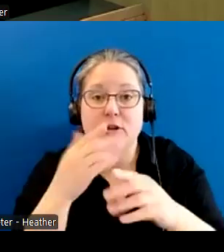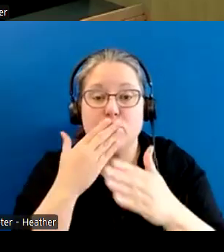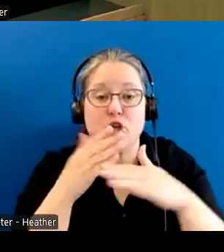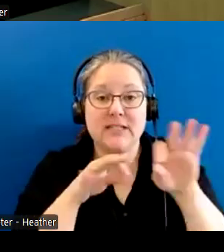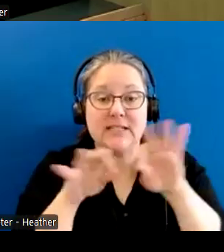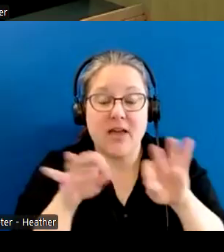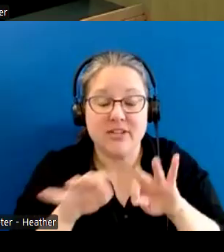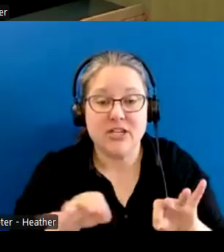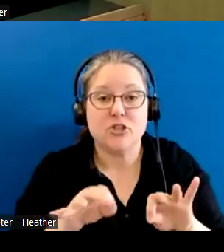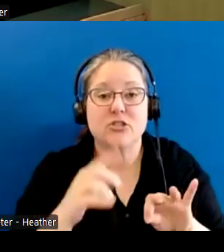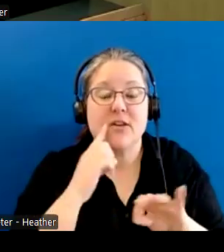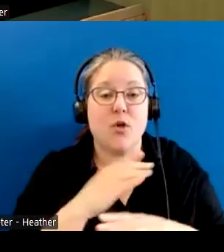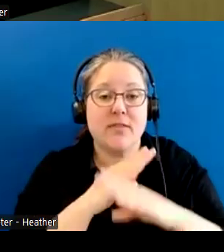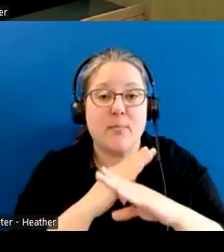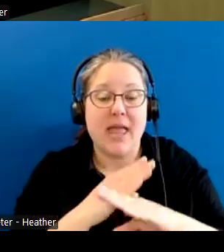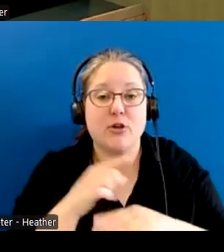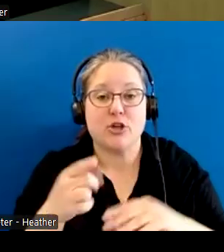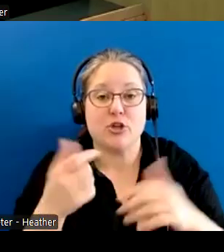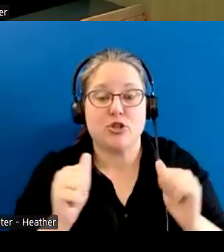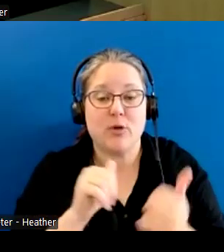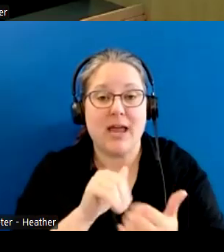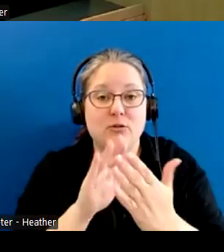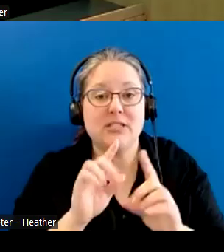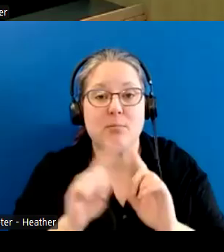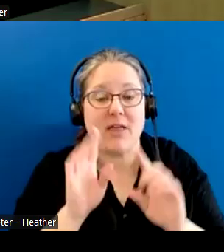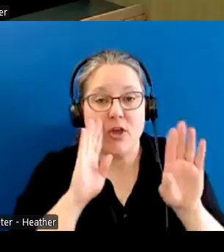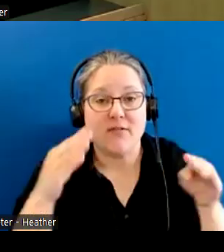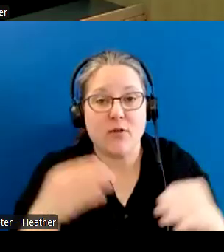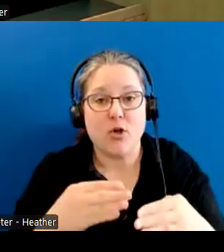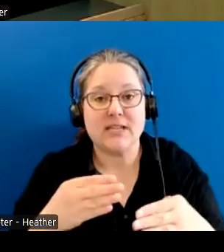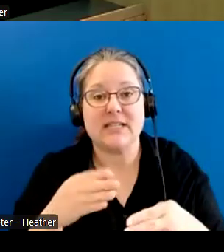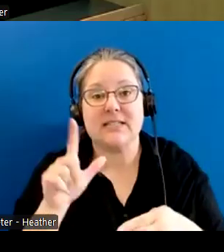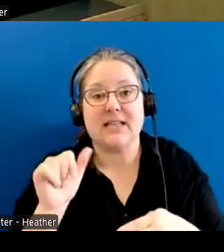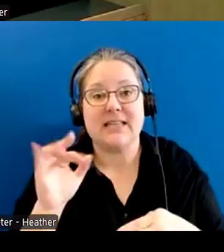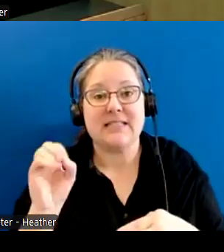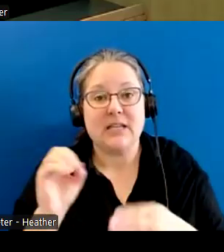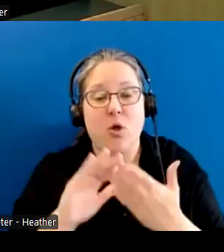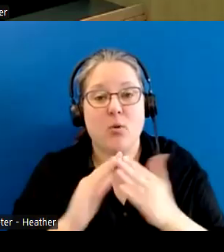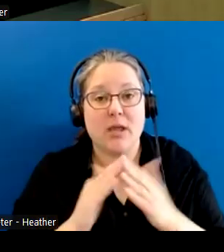definitions of the the barrier you're trying to address but they're focus in a Latino community